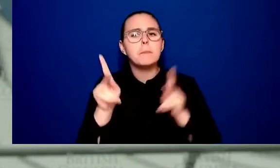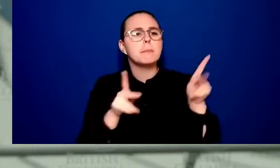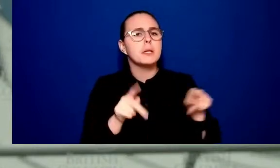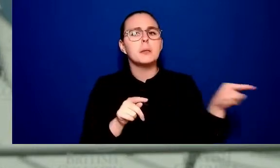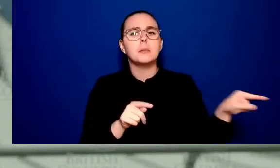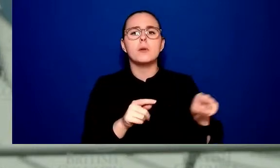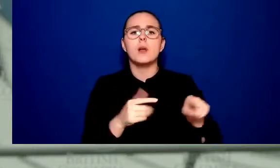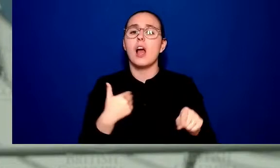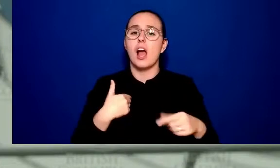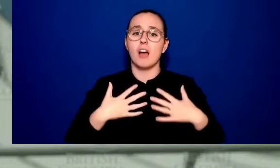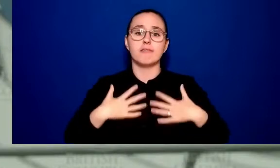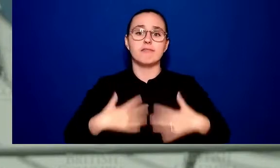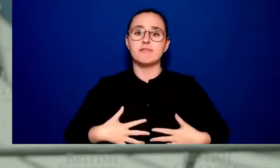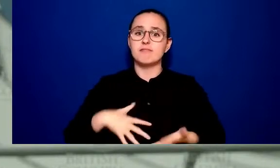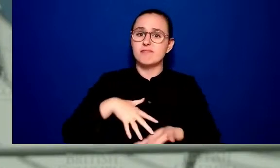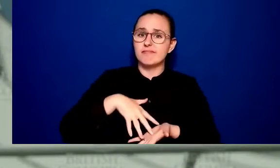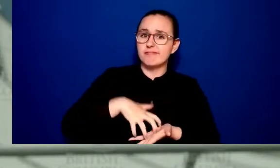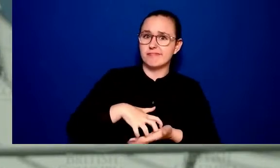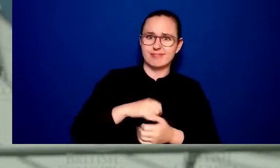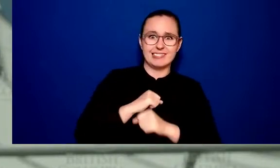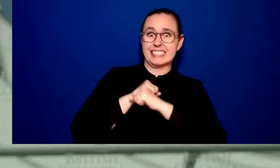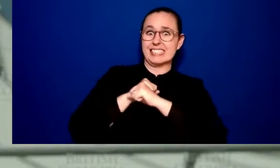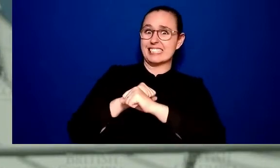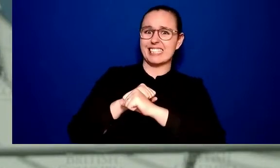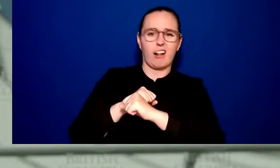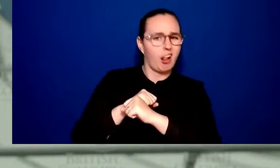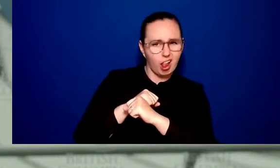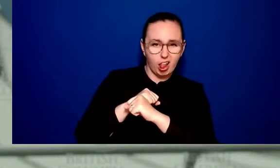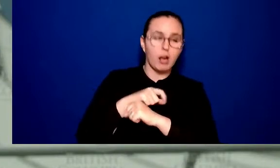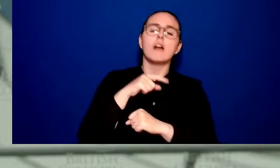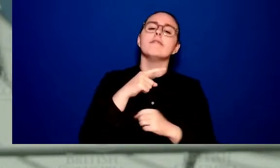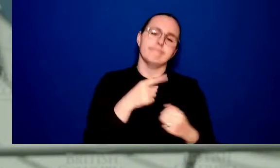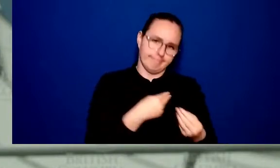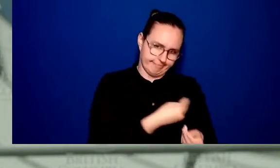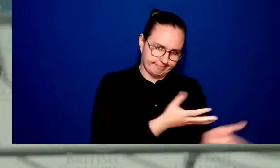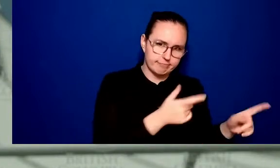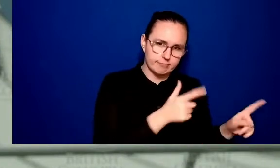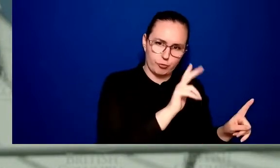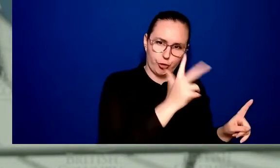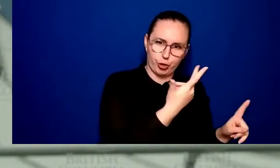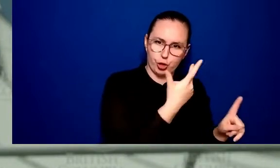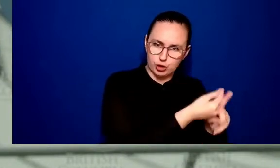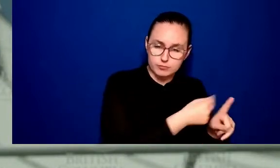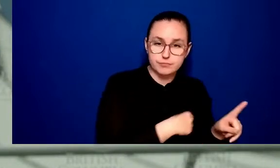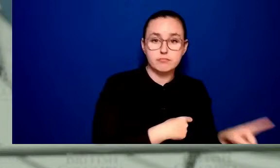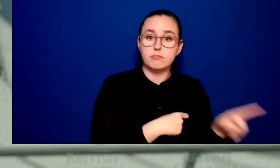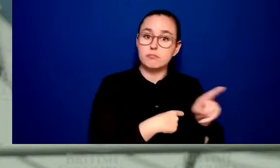well as starting a booster dose for residents of long term